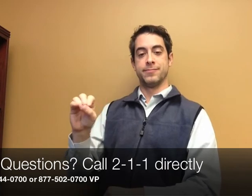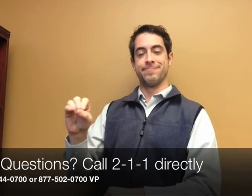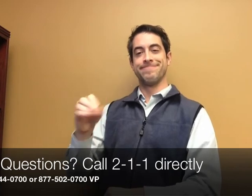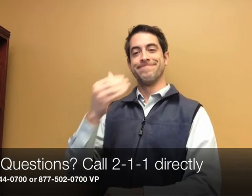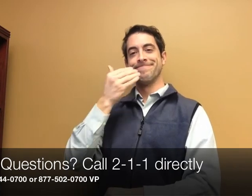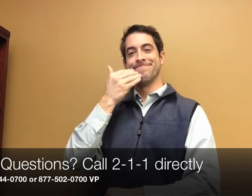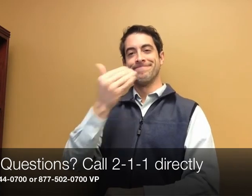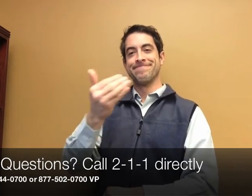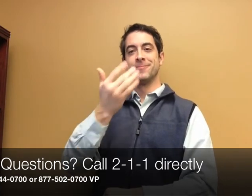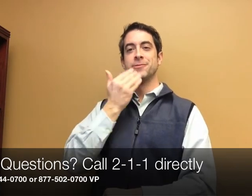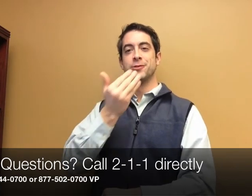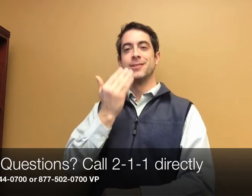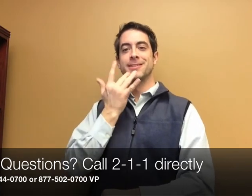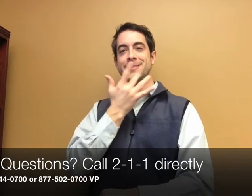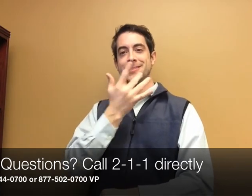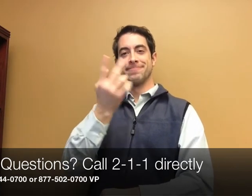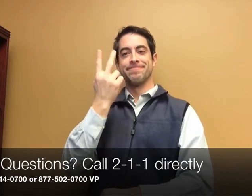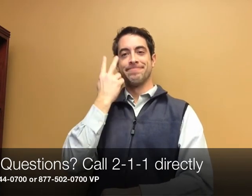Thank you, good luck, and we'll see you again.